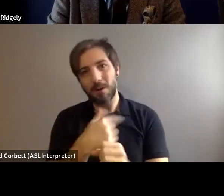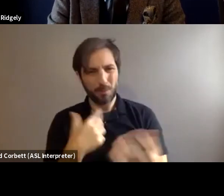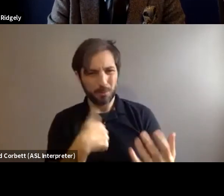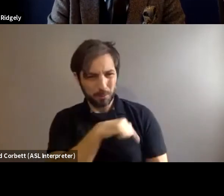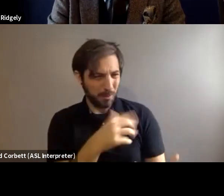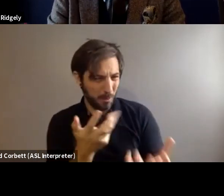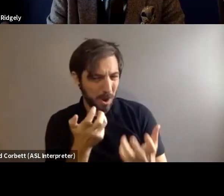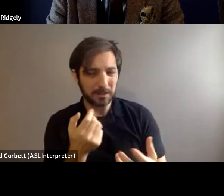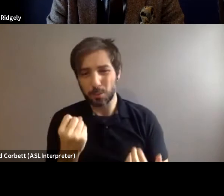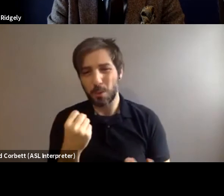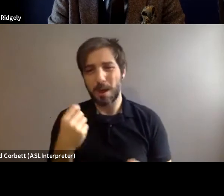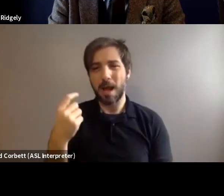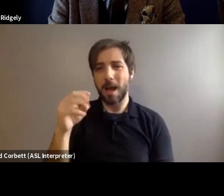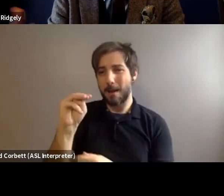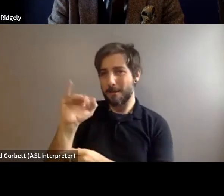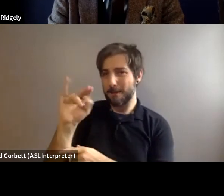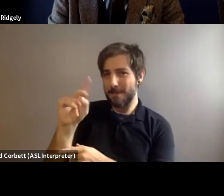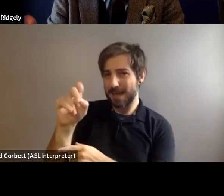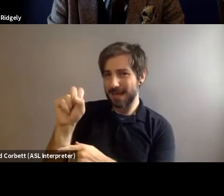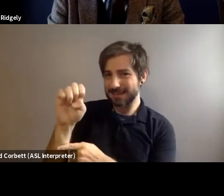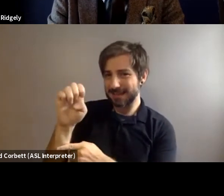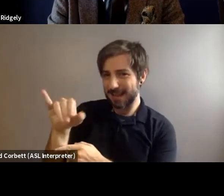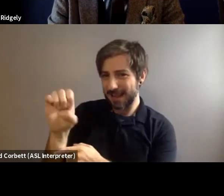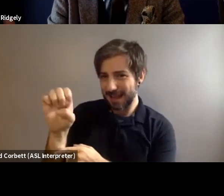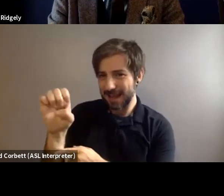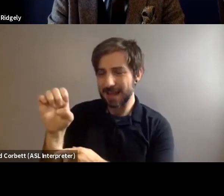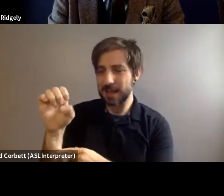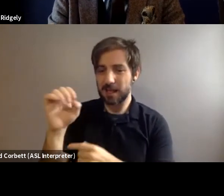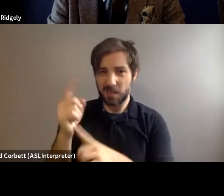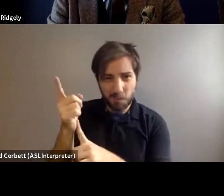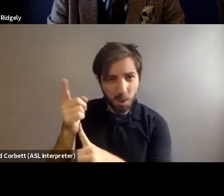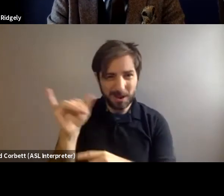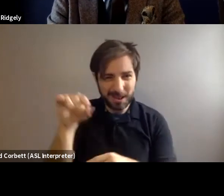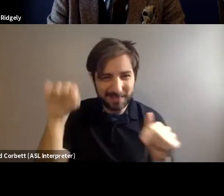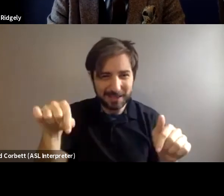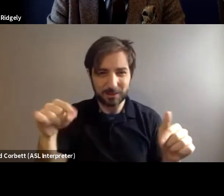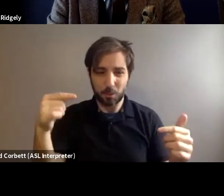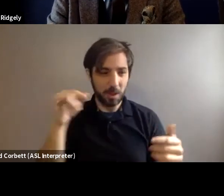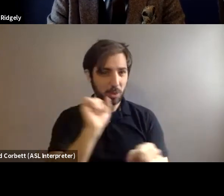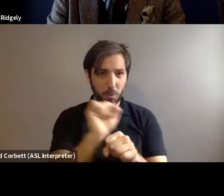a moment like this where the work is held up and recognized and celebrated and encouraged